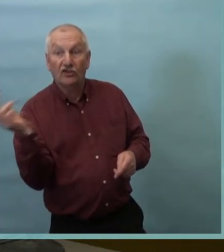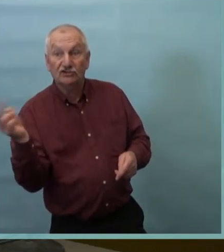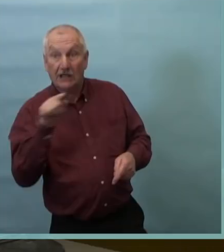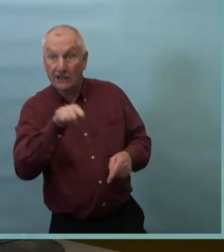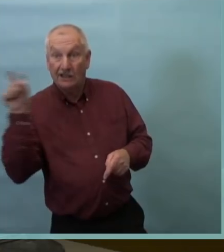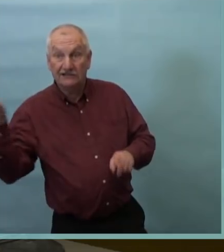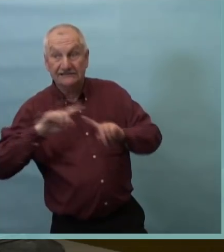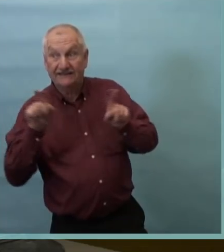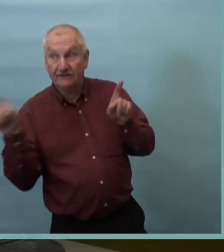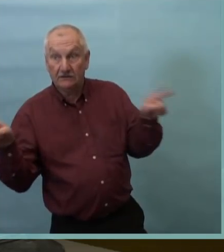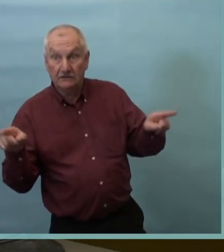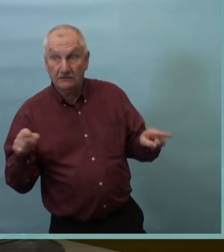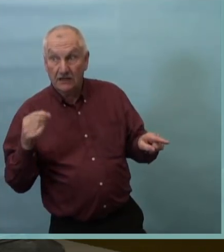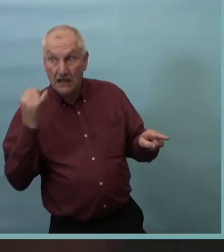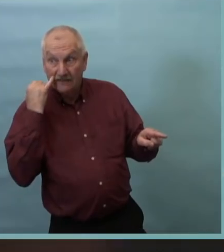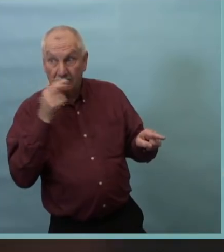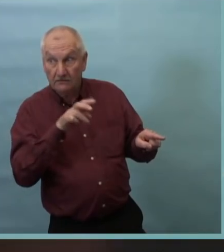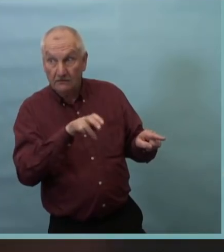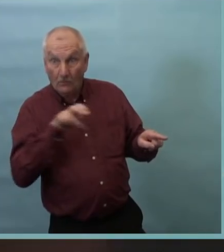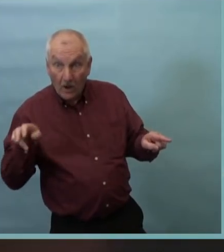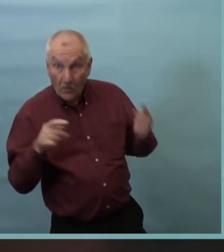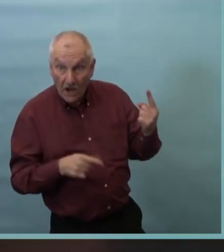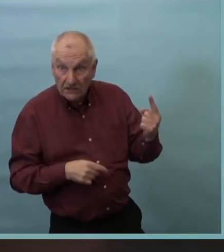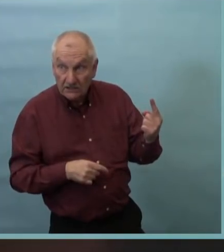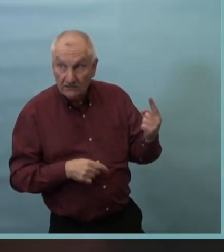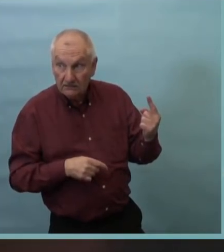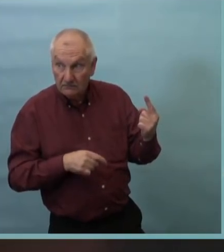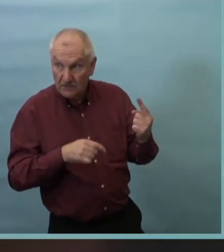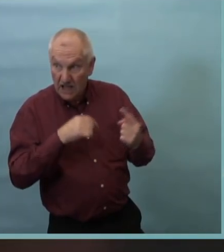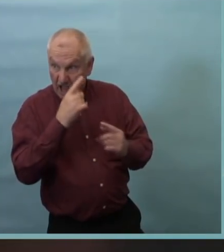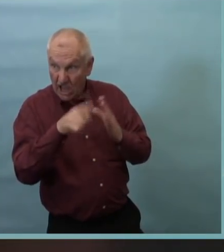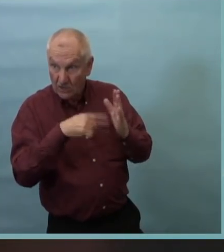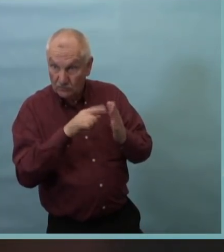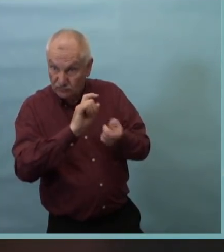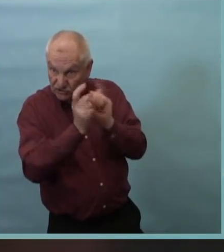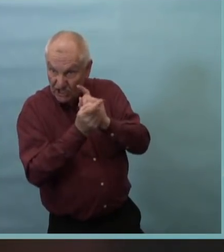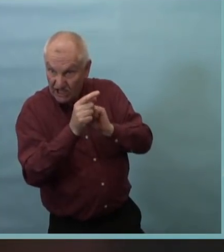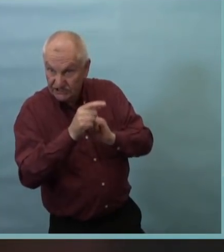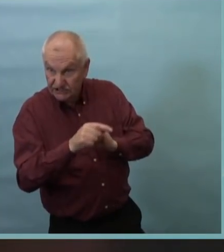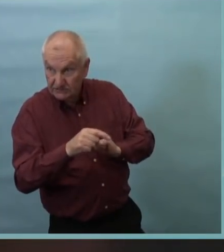will that work yeah that's a great question Michelle so we will work with